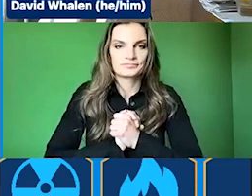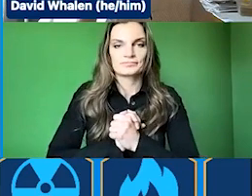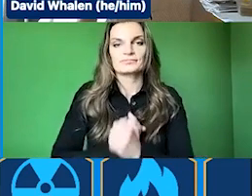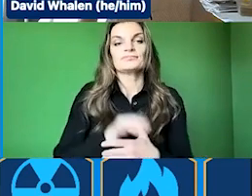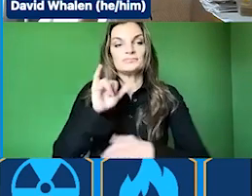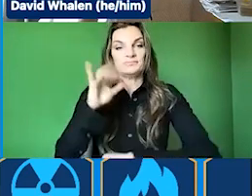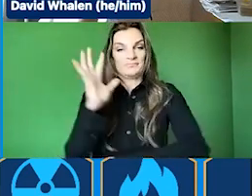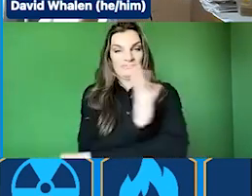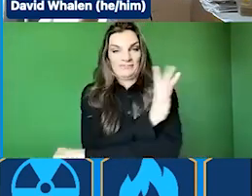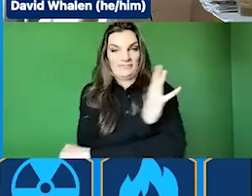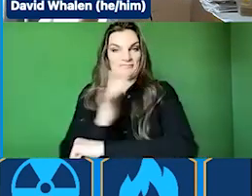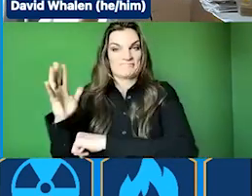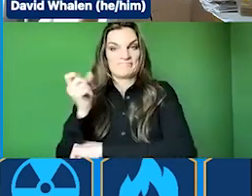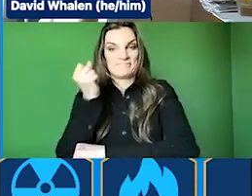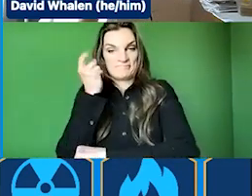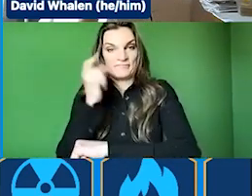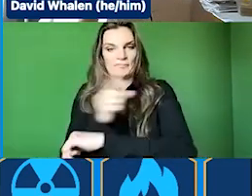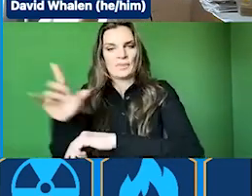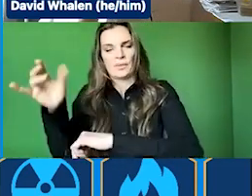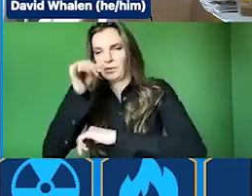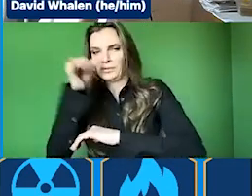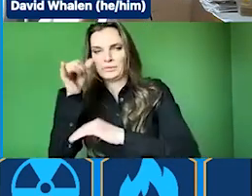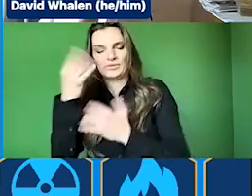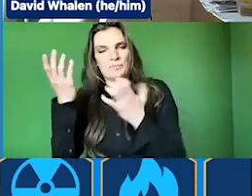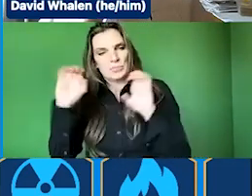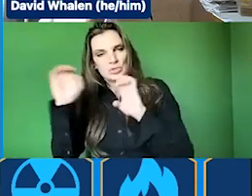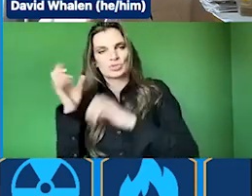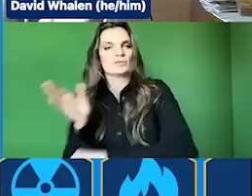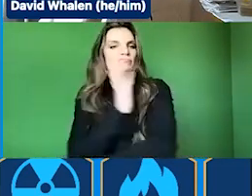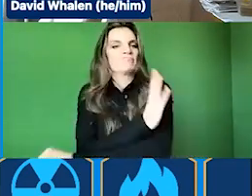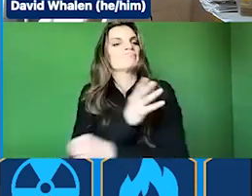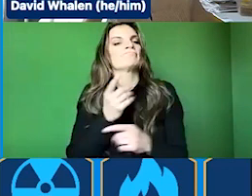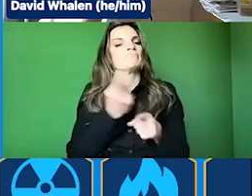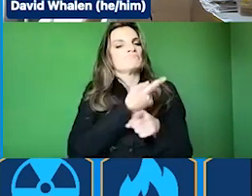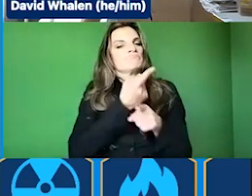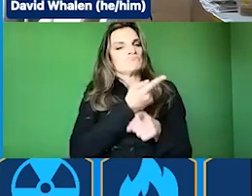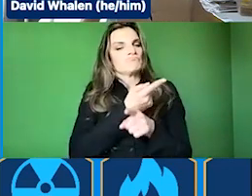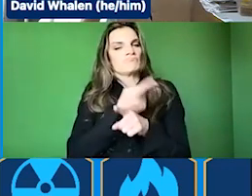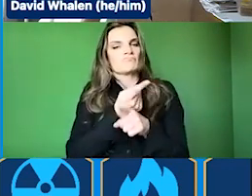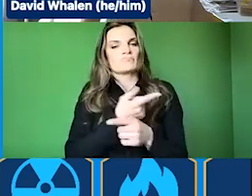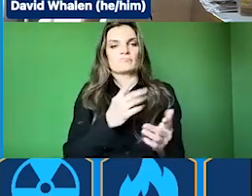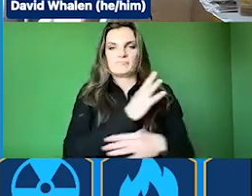increasingly out stripping what is actually available and what that means in terms of supplies.